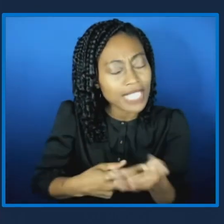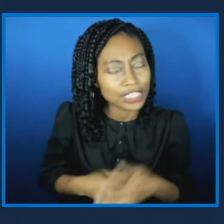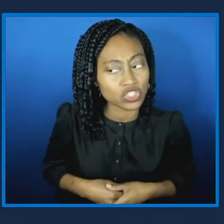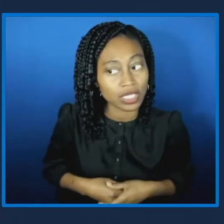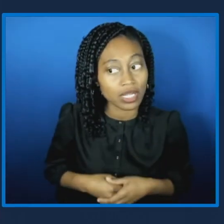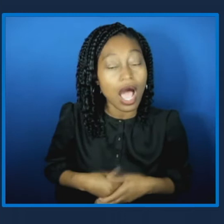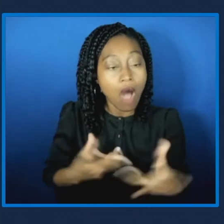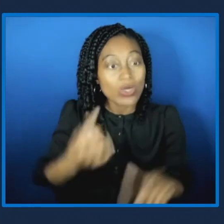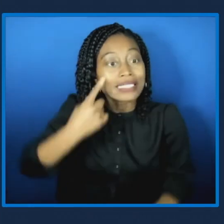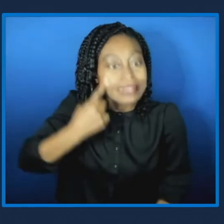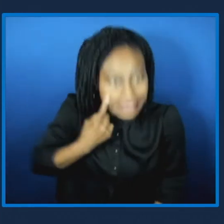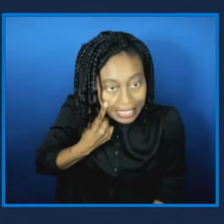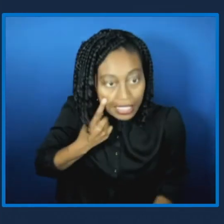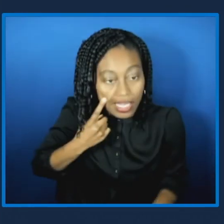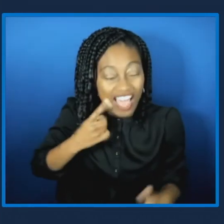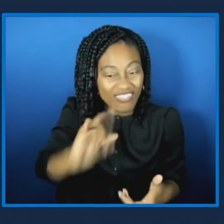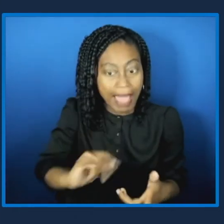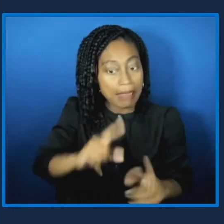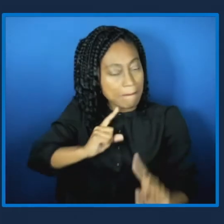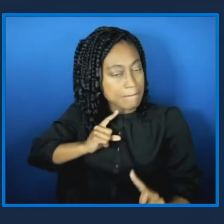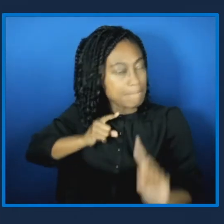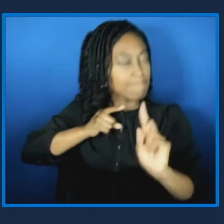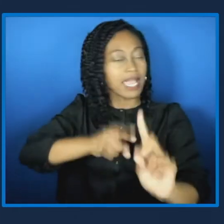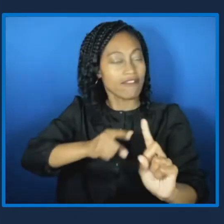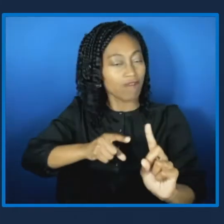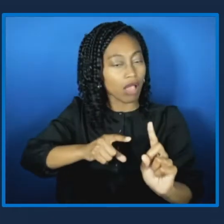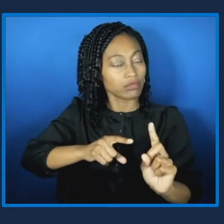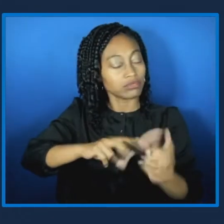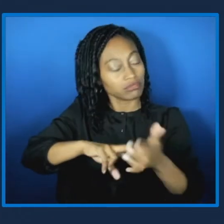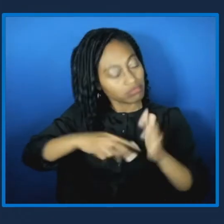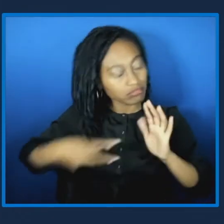what I do now call meaningful accessibility. Getting out there.